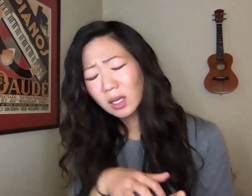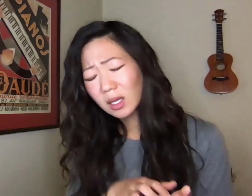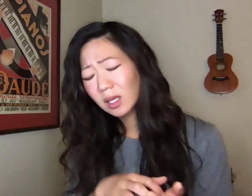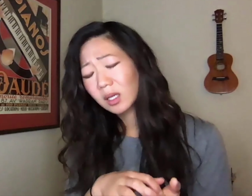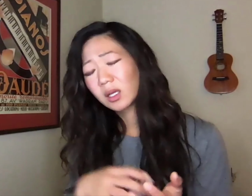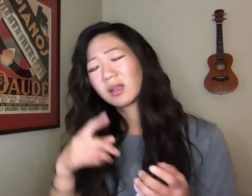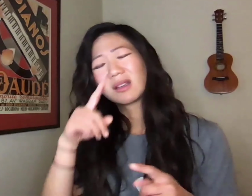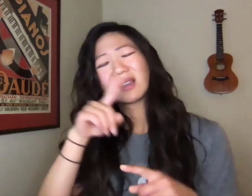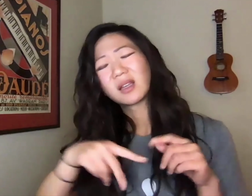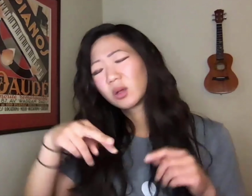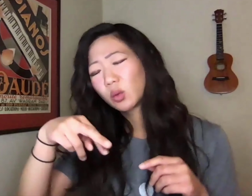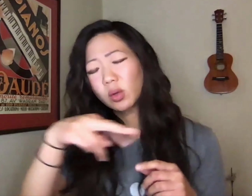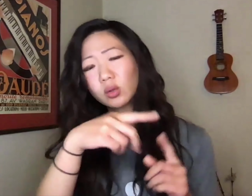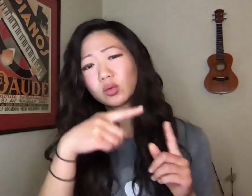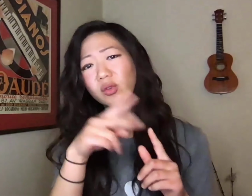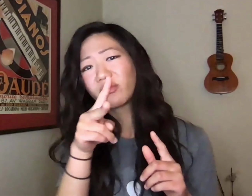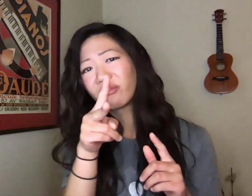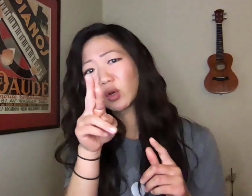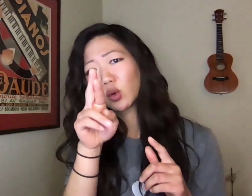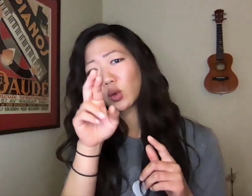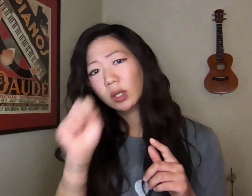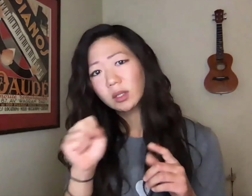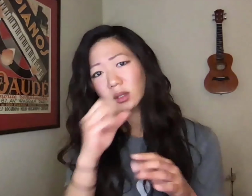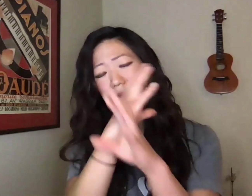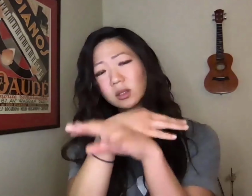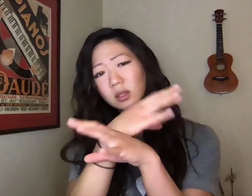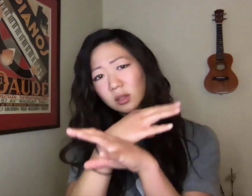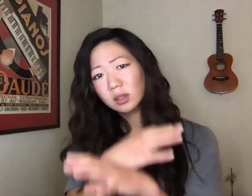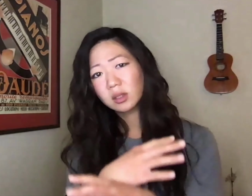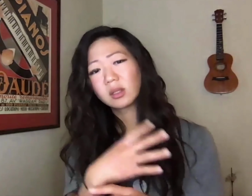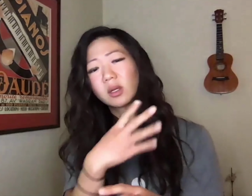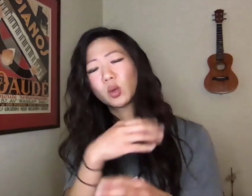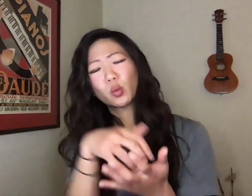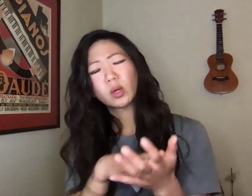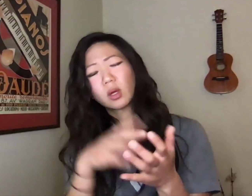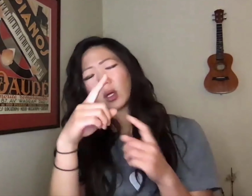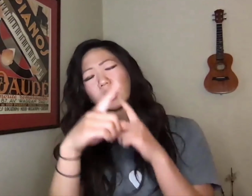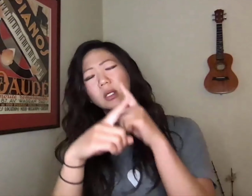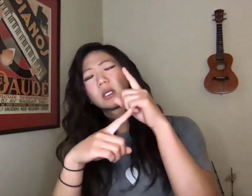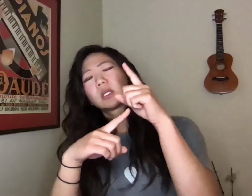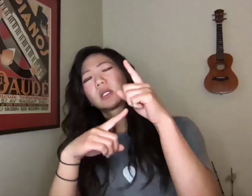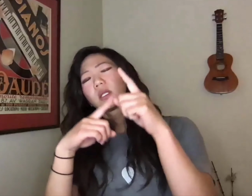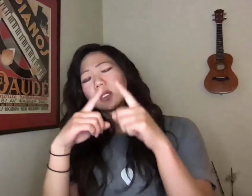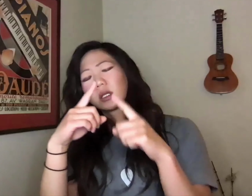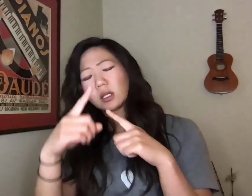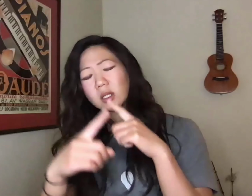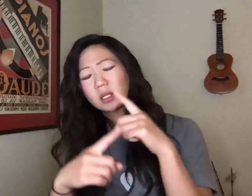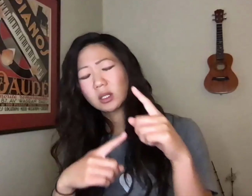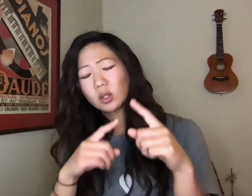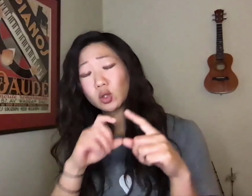In searing pain, he was unable to sign or even walk over to his VRS system to call for 911.